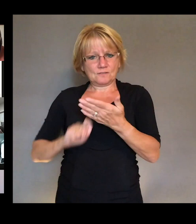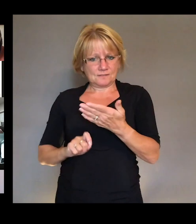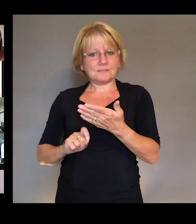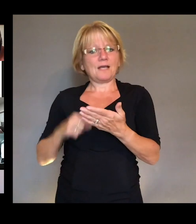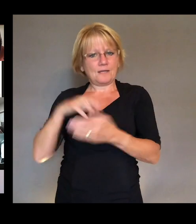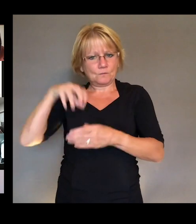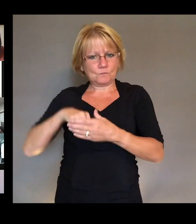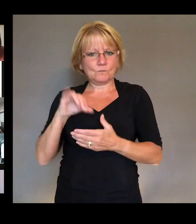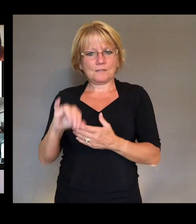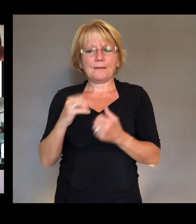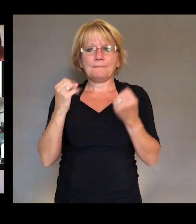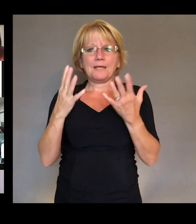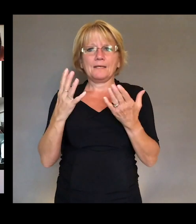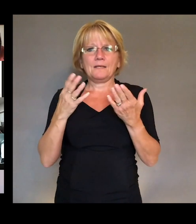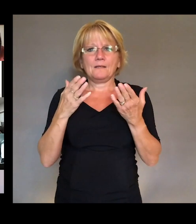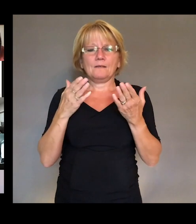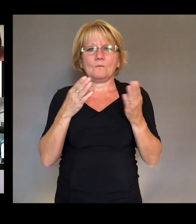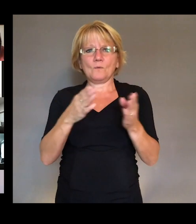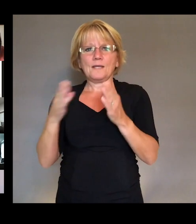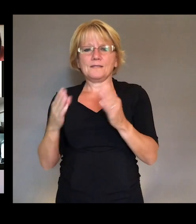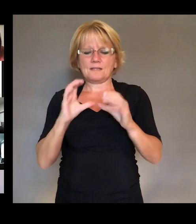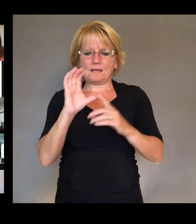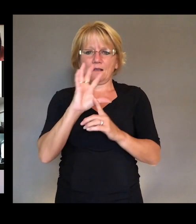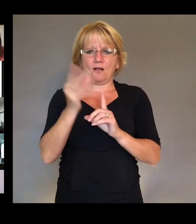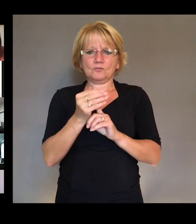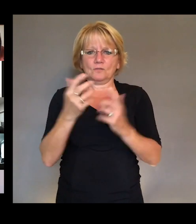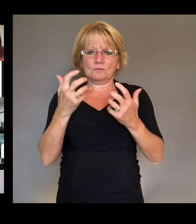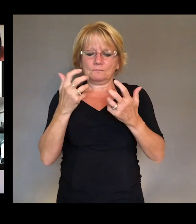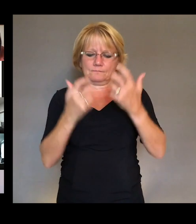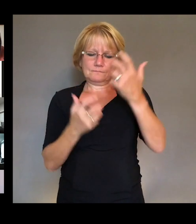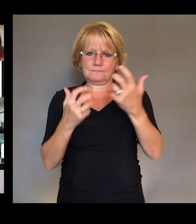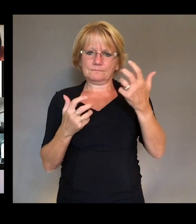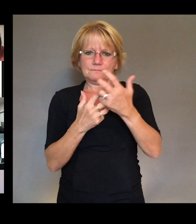but there's a lot of ways that that cultural mismatch impacts teachers.